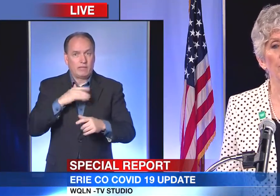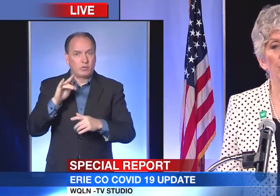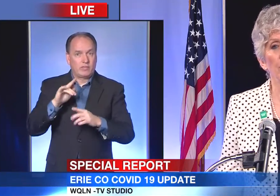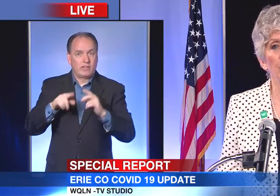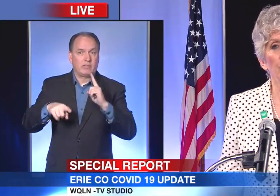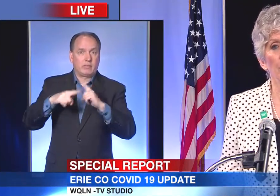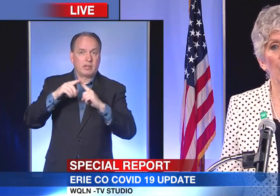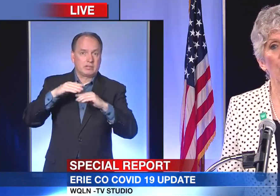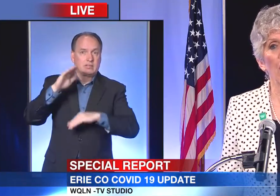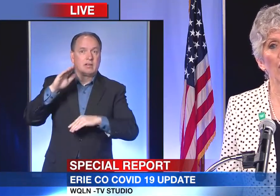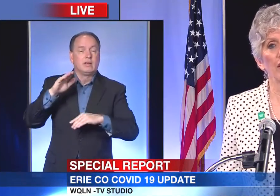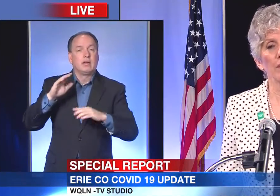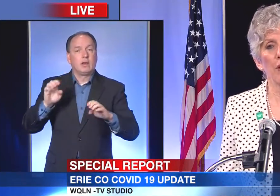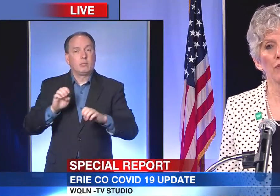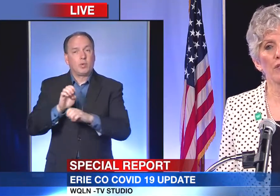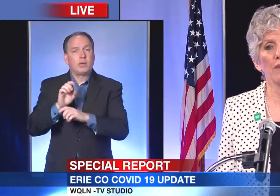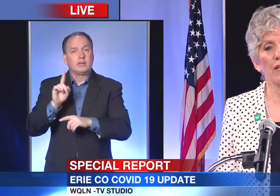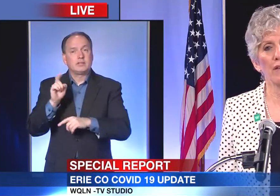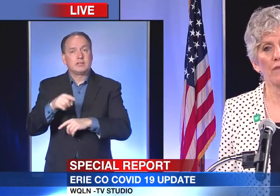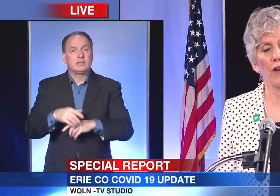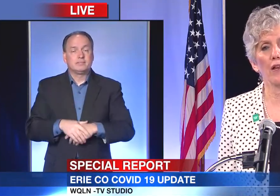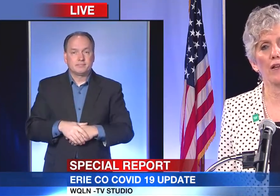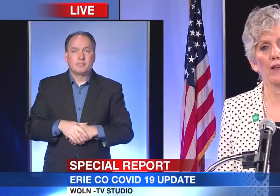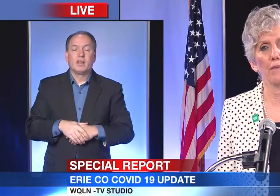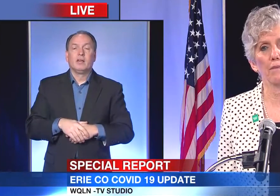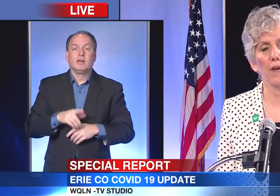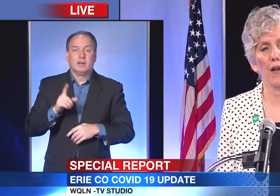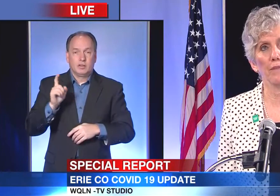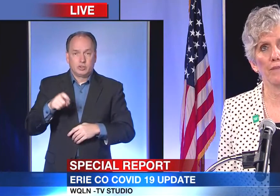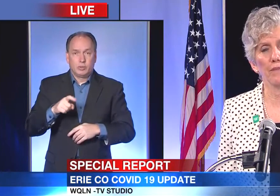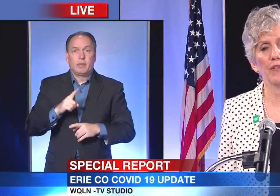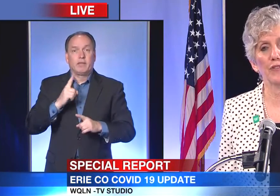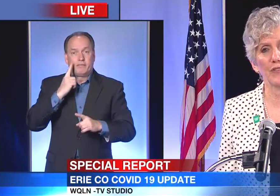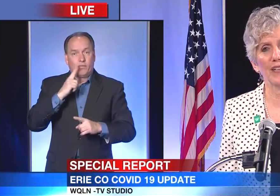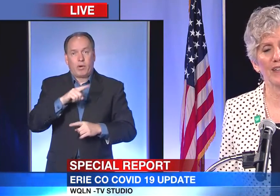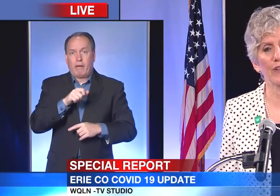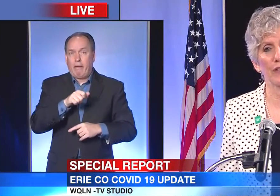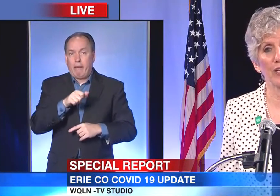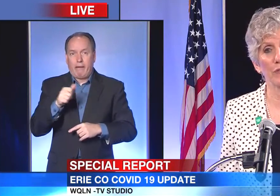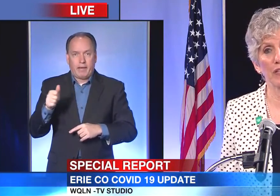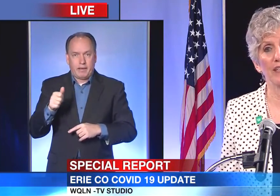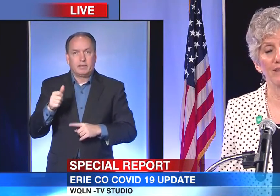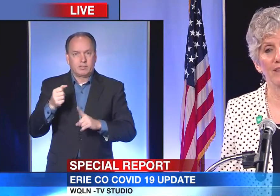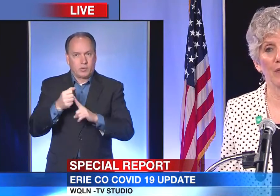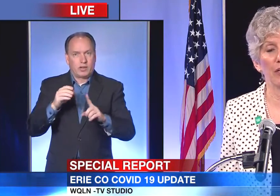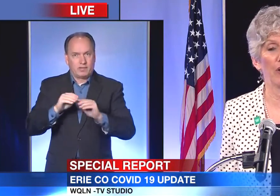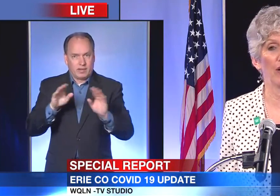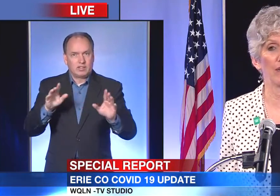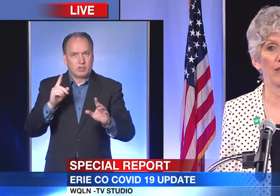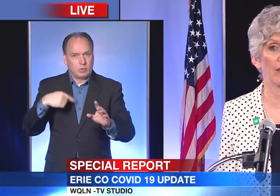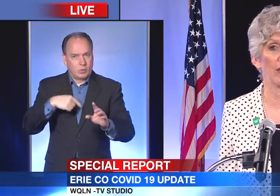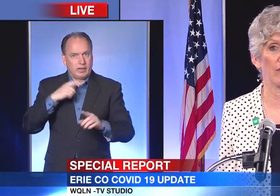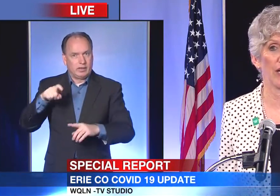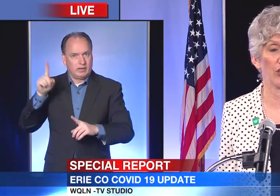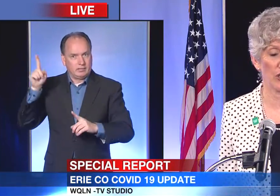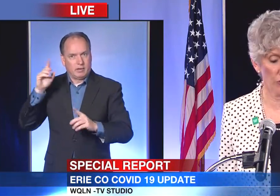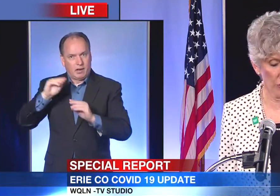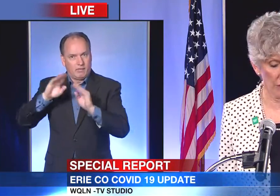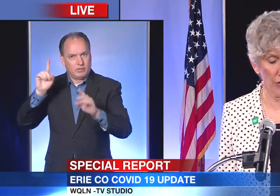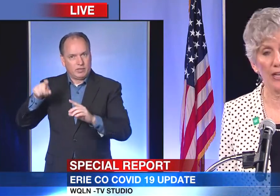FOR EVENTS, OR WOULD THAT ALSO APPLY TO BUSINESSES IF YOU HAVE 25-PLUS EMPLOYEES? WELL, IT'S SUPPOSED TO BE FOR